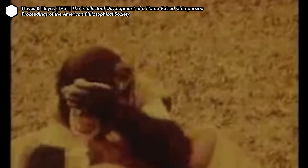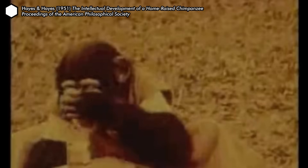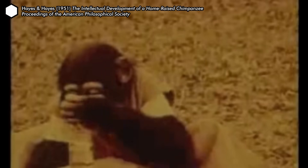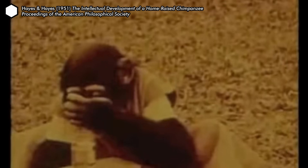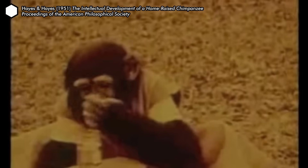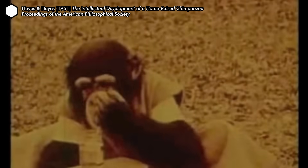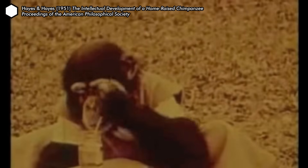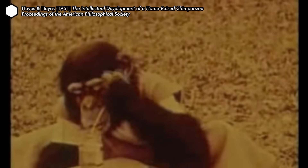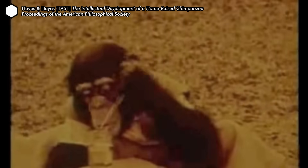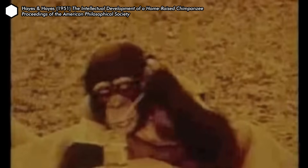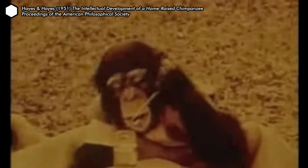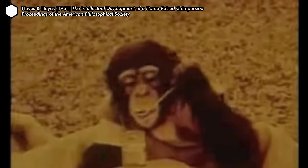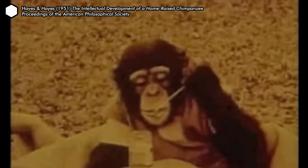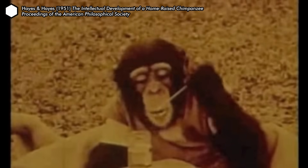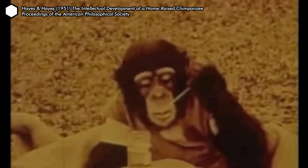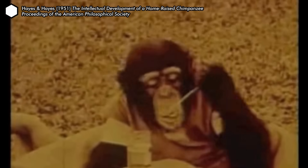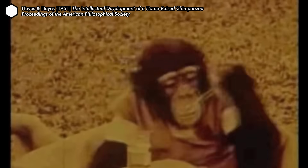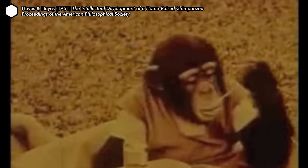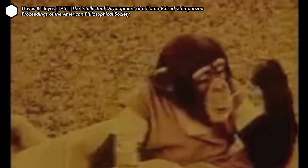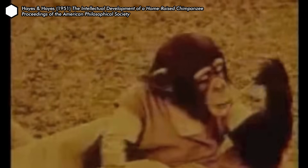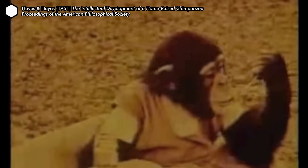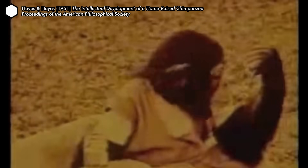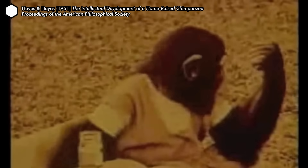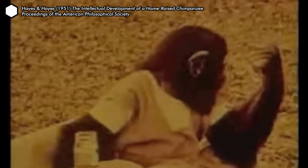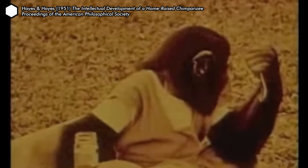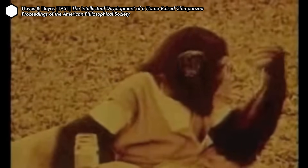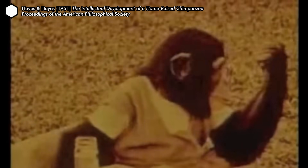[SOUP:] But Vicky's grasp of spoken language was well below what we see in children.